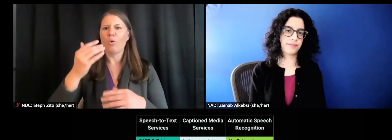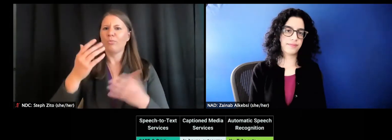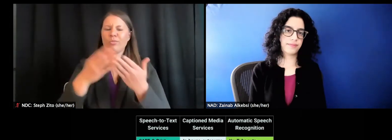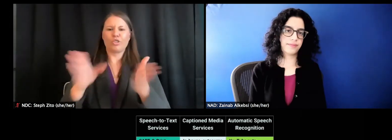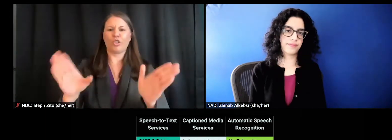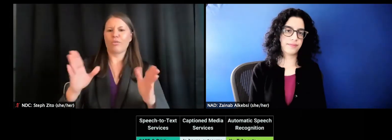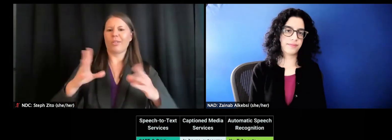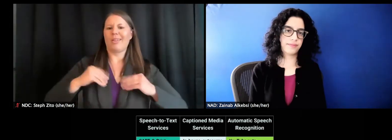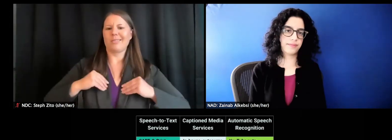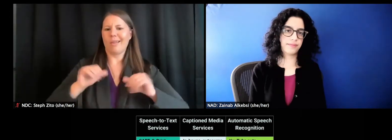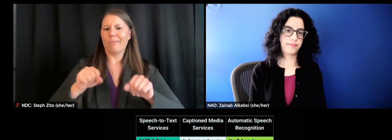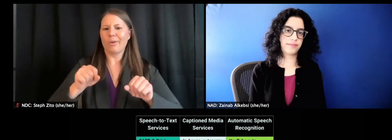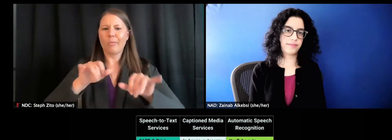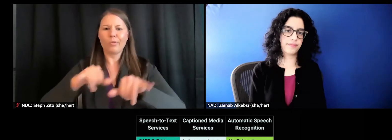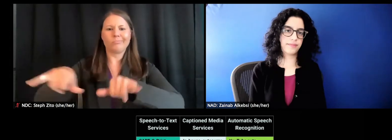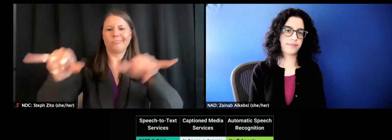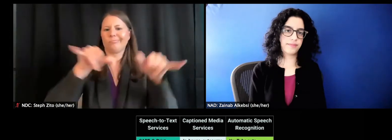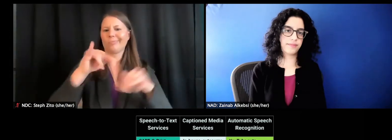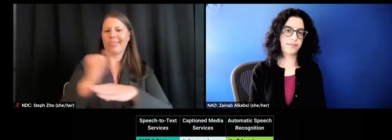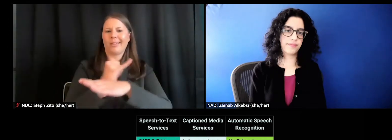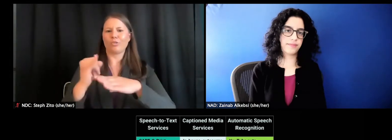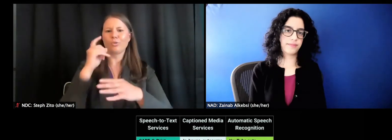who are generally familiar with accepted industry